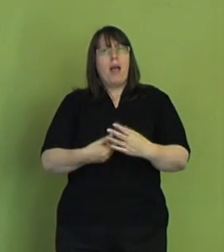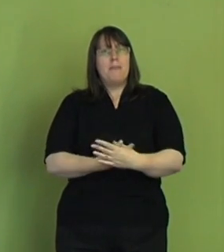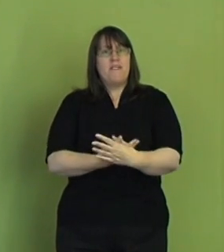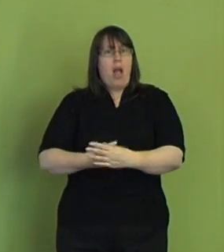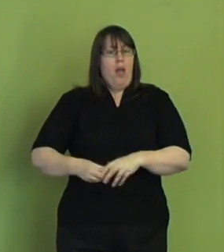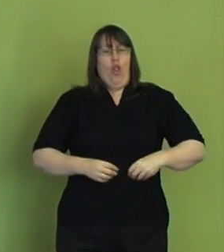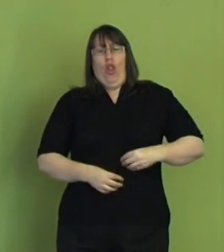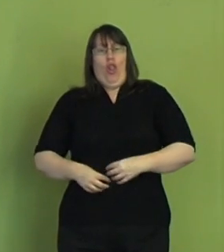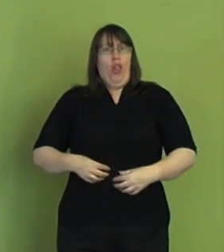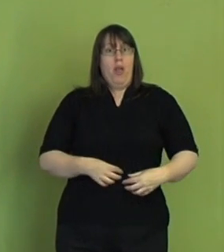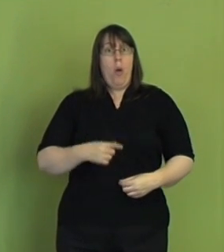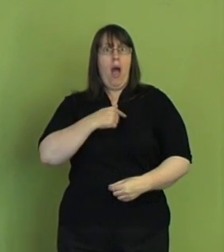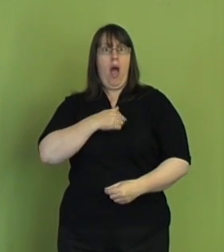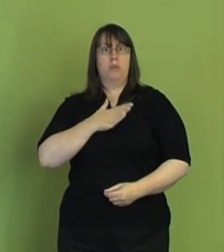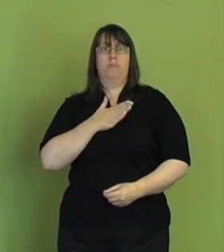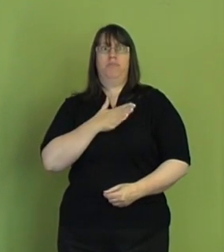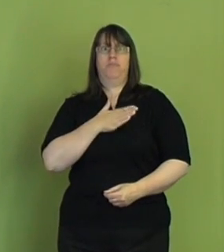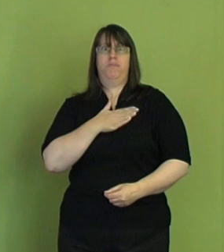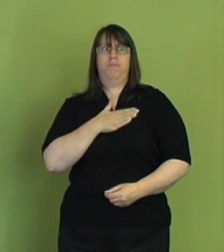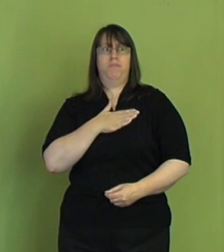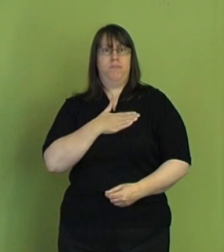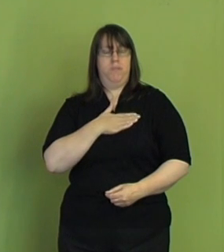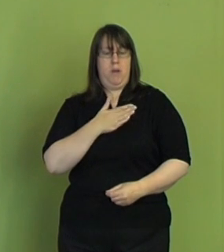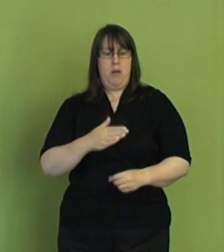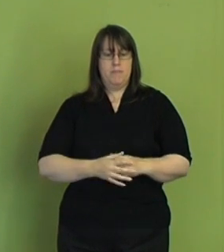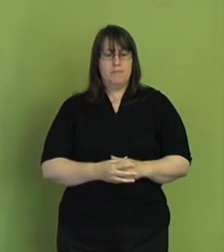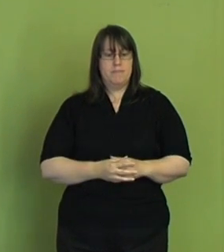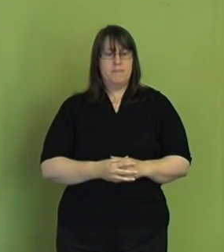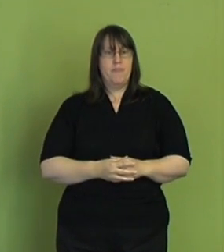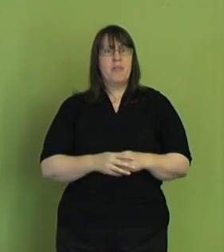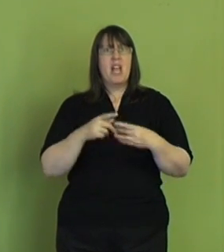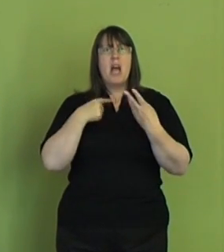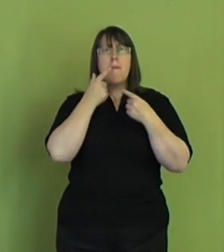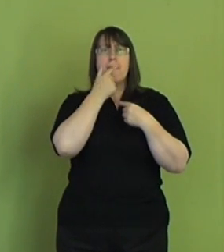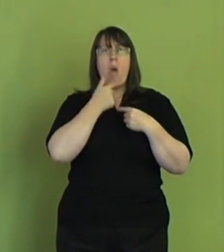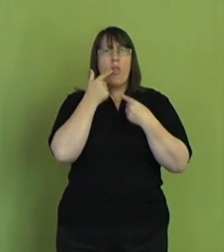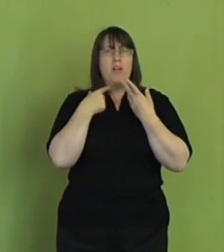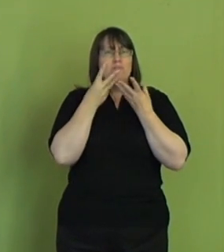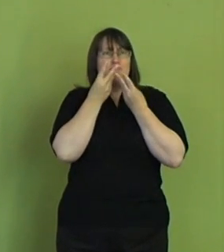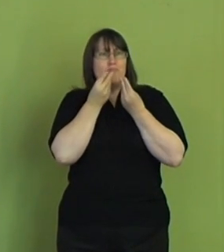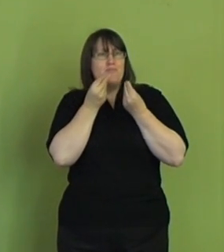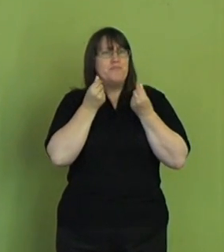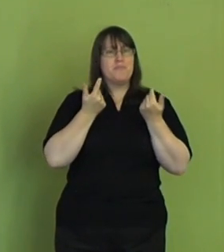a racing heart, dry mouth,